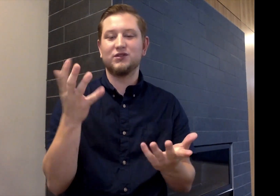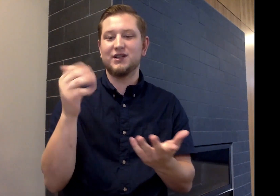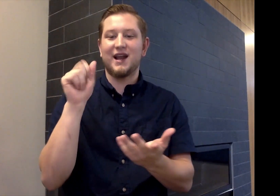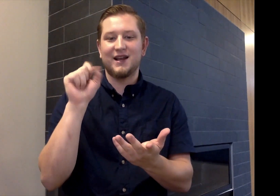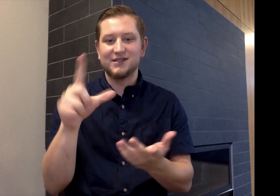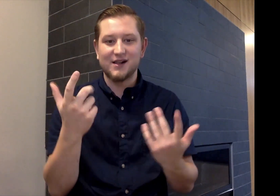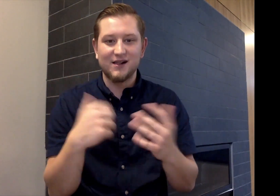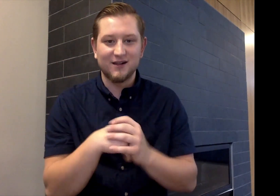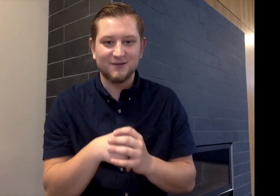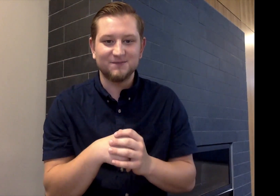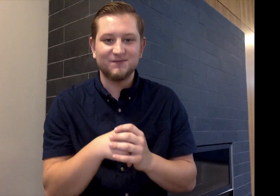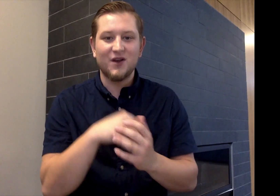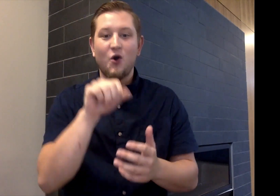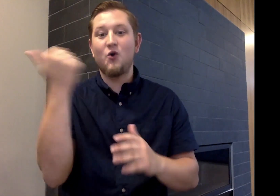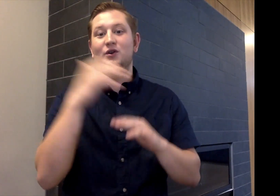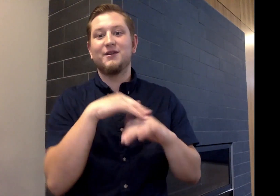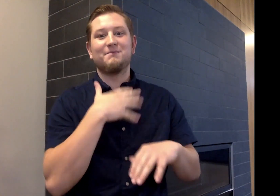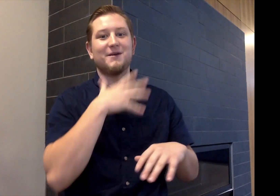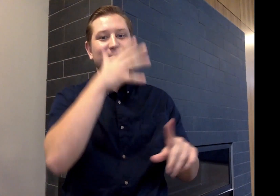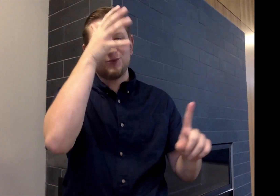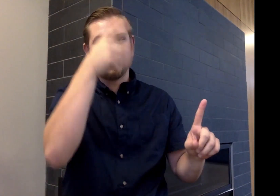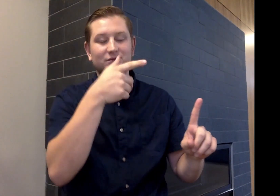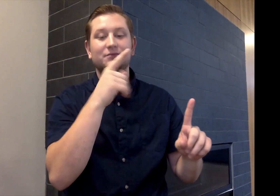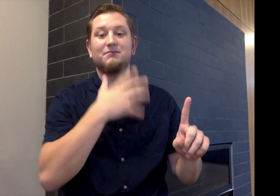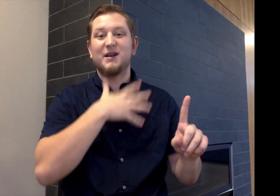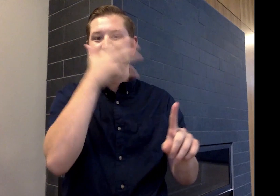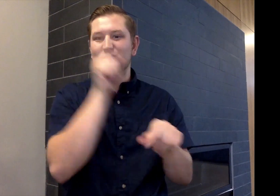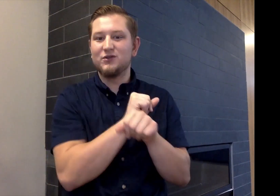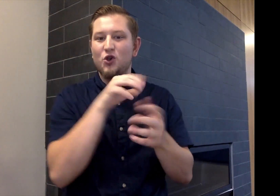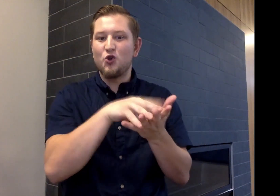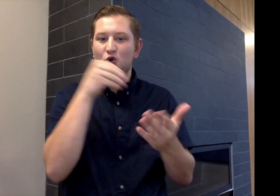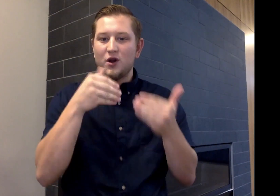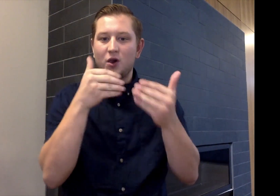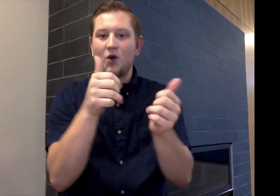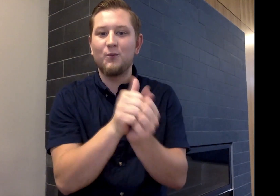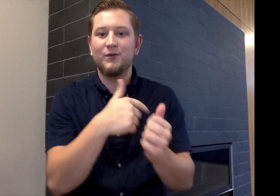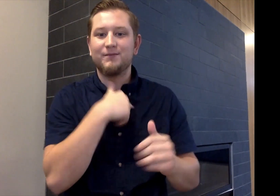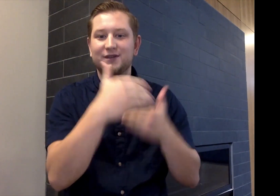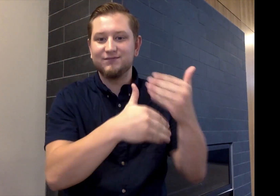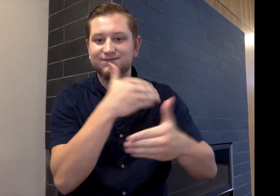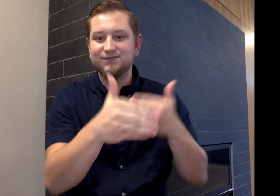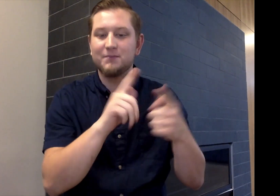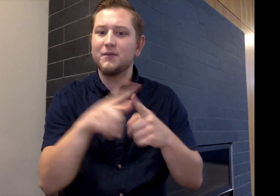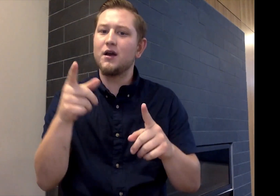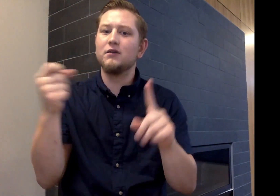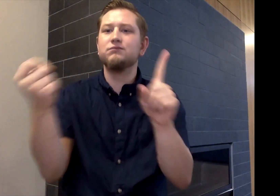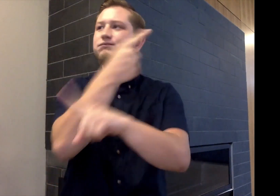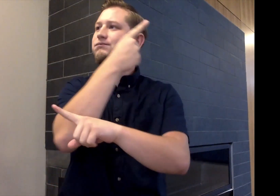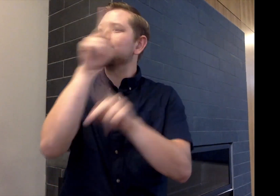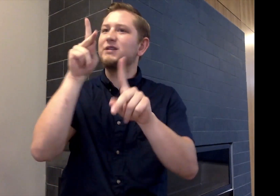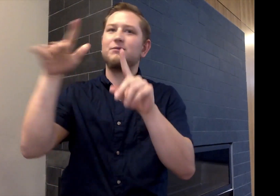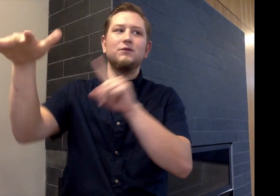using my natural language, American Sign Language. Other than my parents who learned ASL as I grew up.